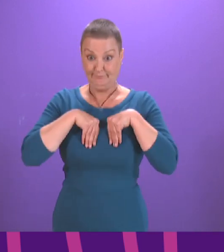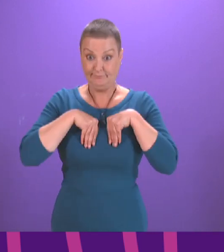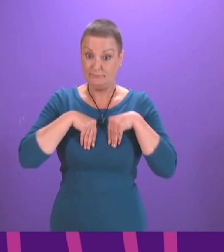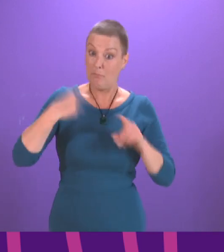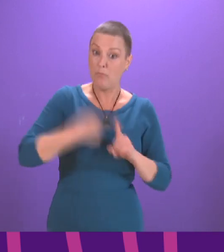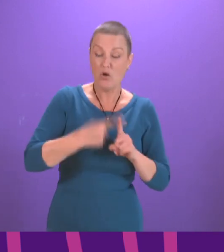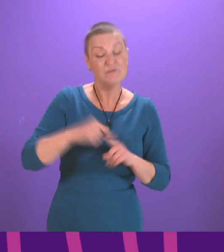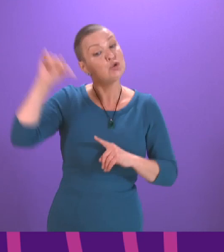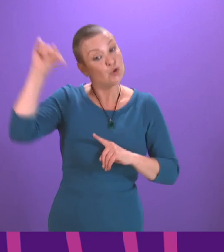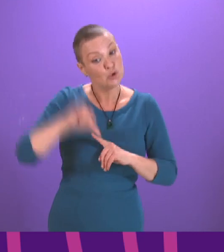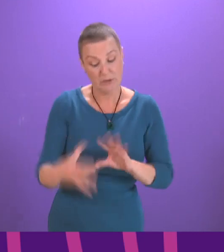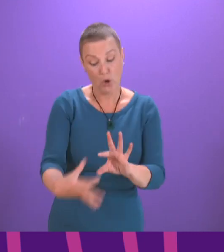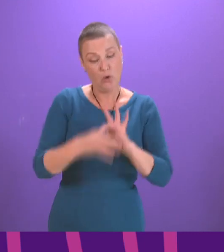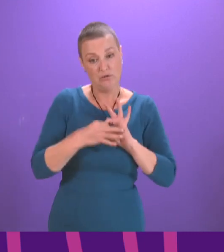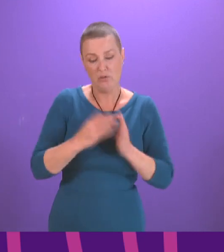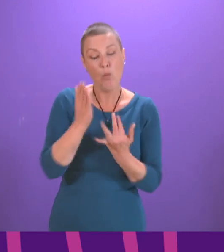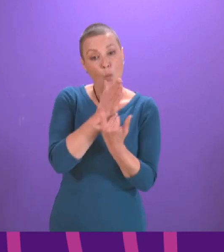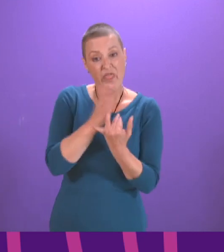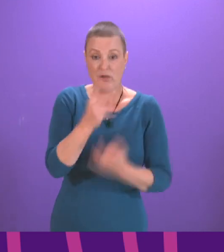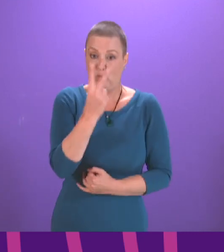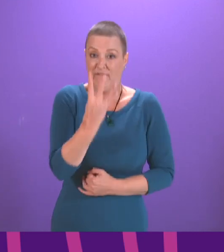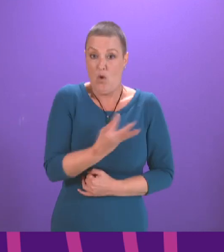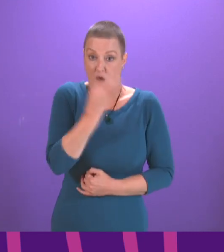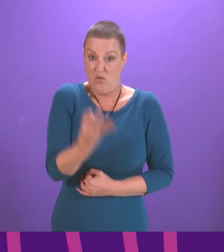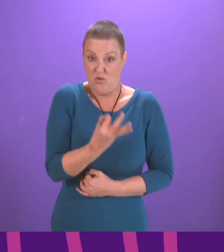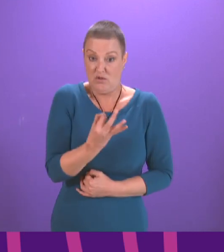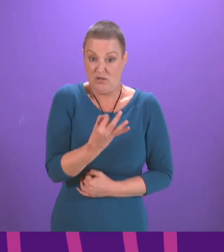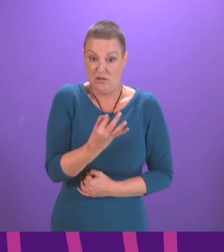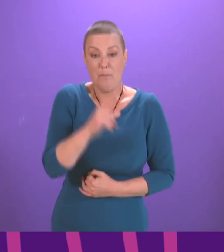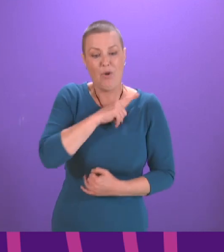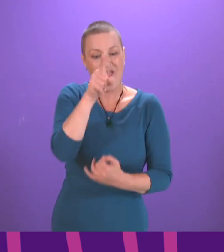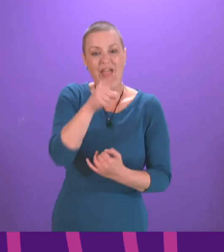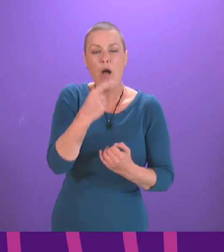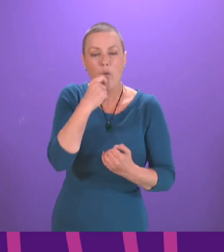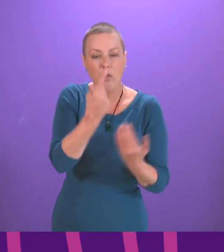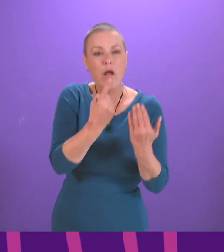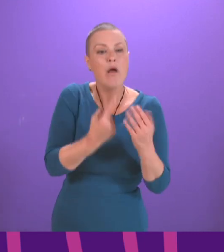within 24 hours of the positive test being entered into the case management system. The